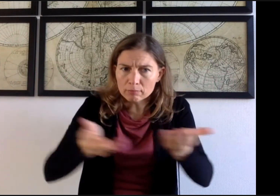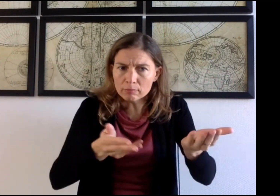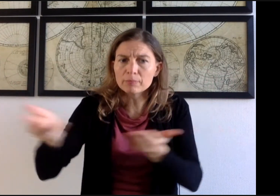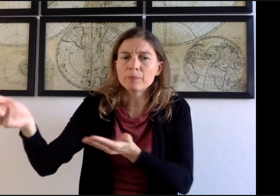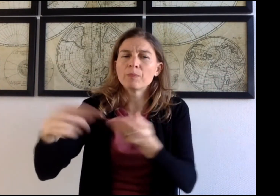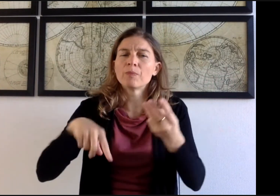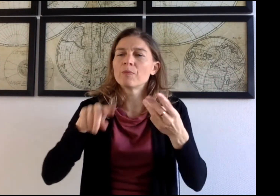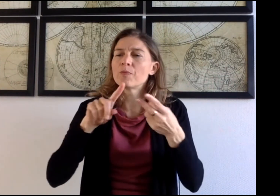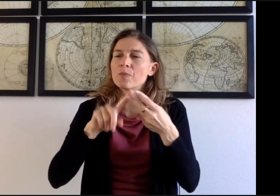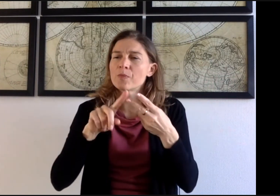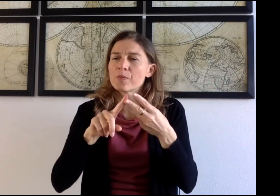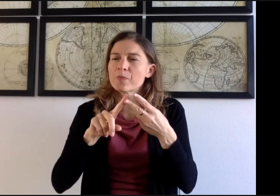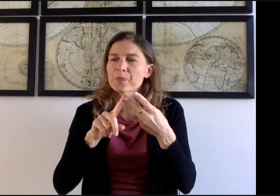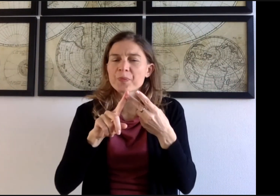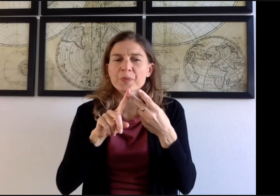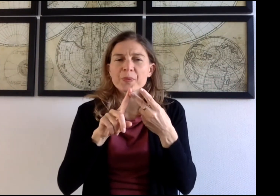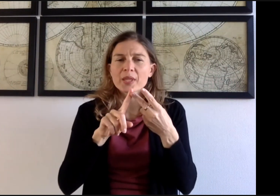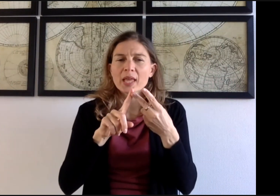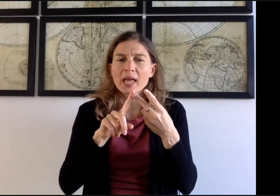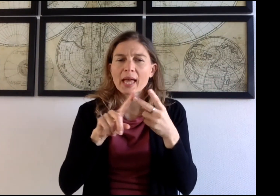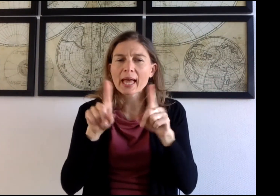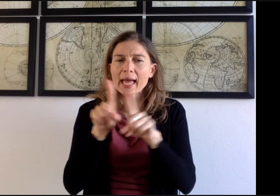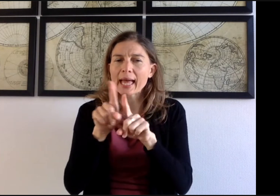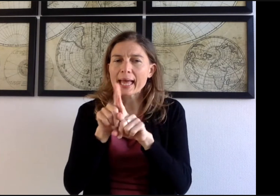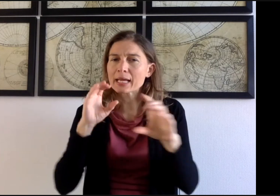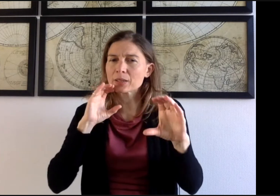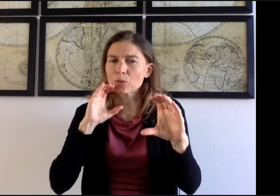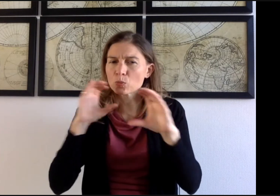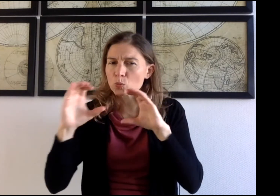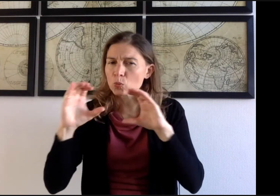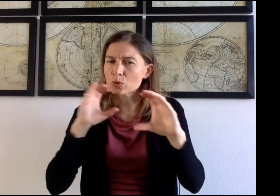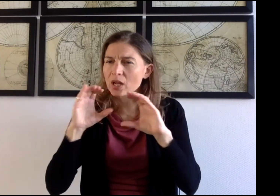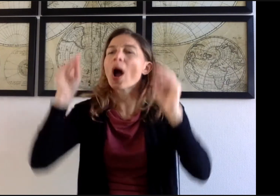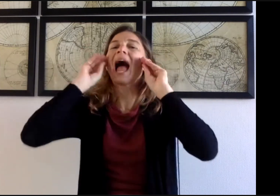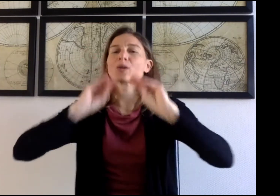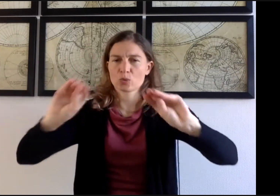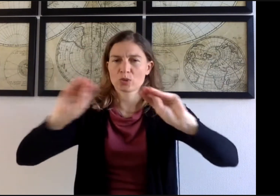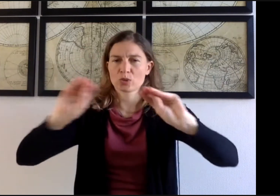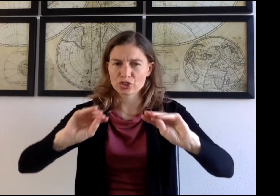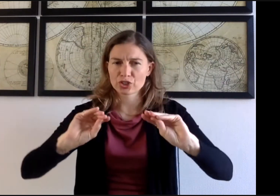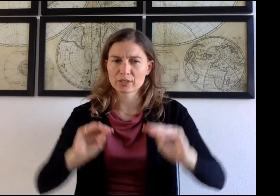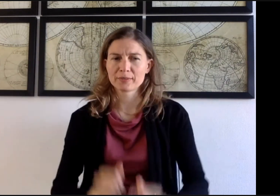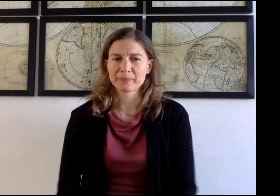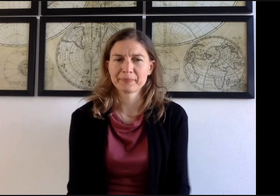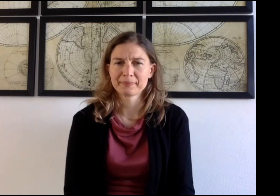I'll go shortly to the main issues we see as some trends around Europe.